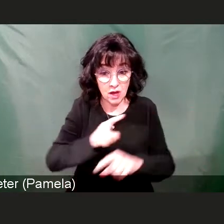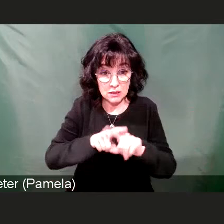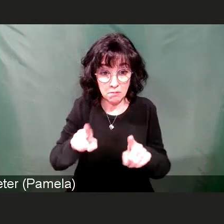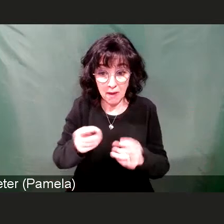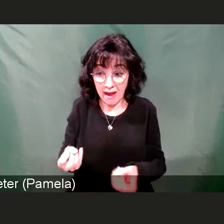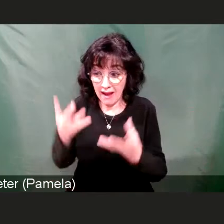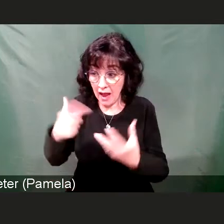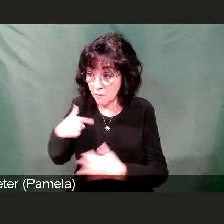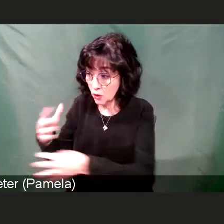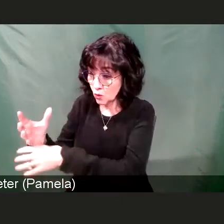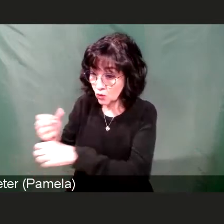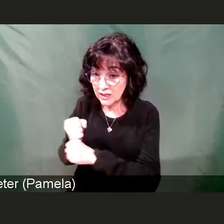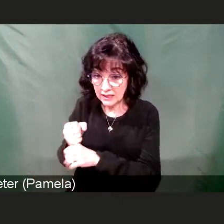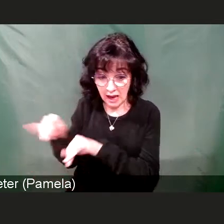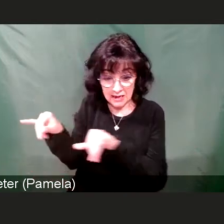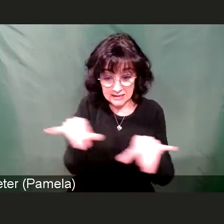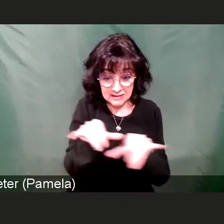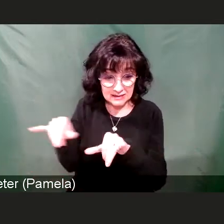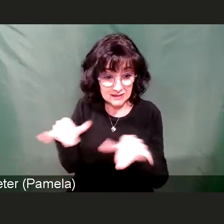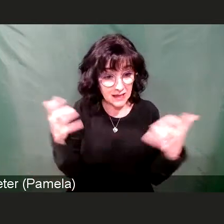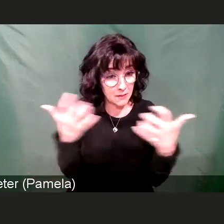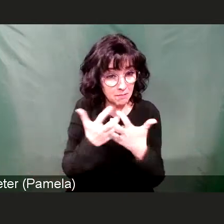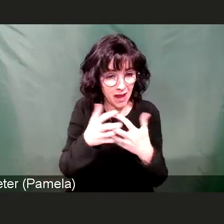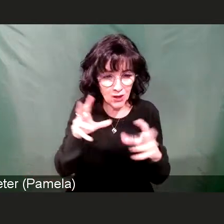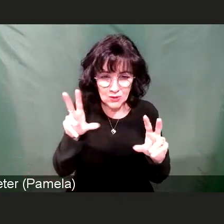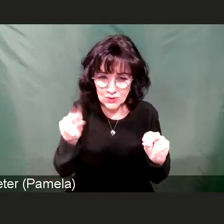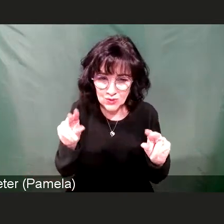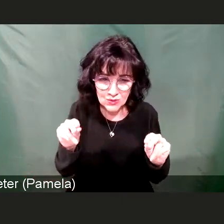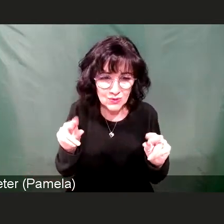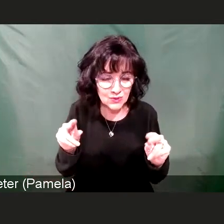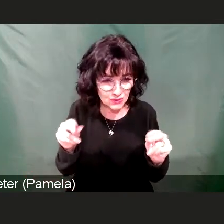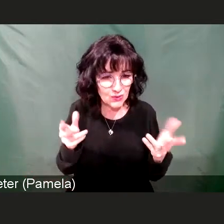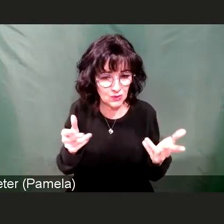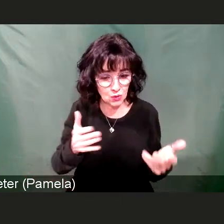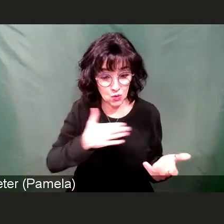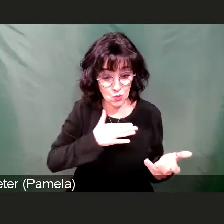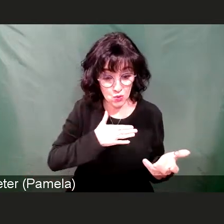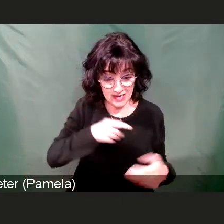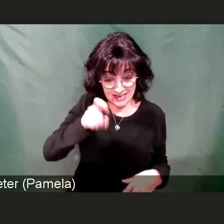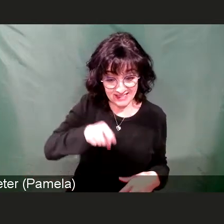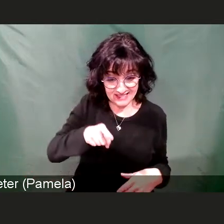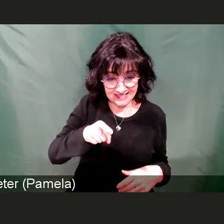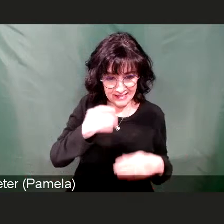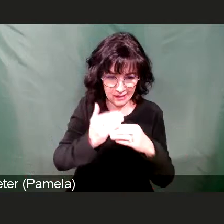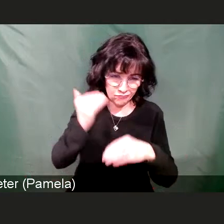to try to help our community knowing that we have this very limited supply of vaccine?